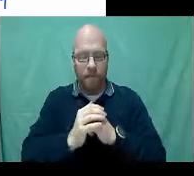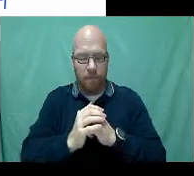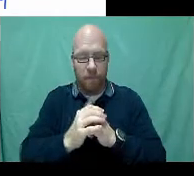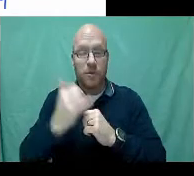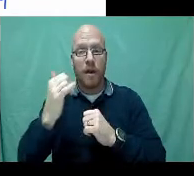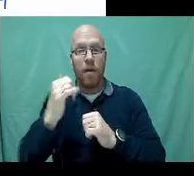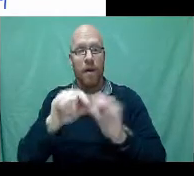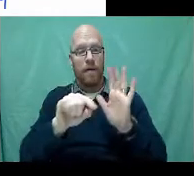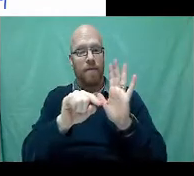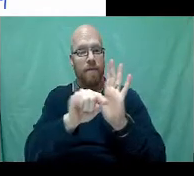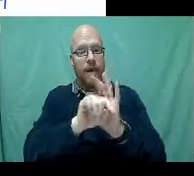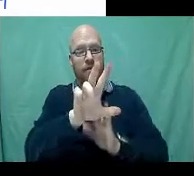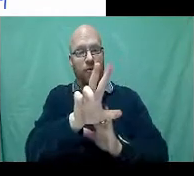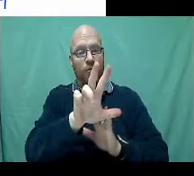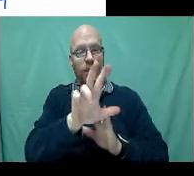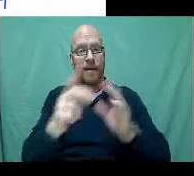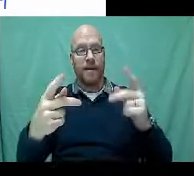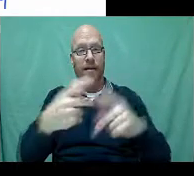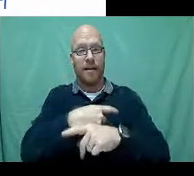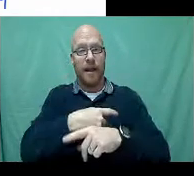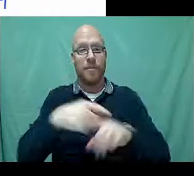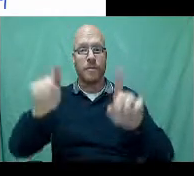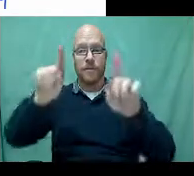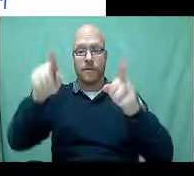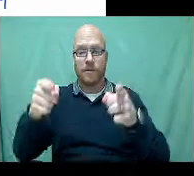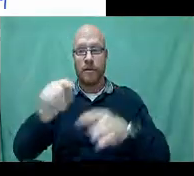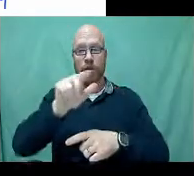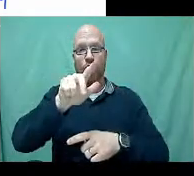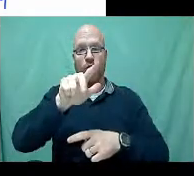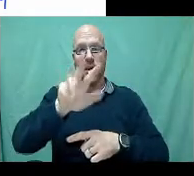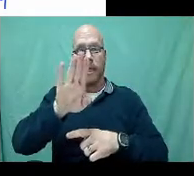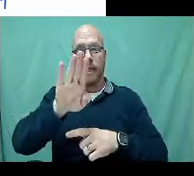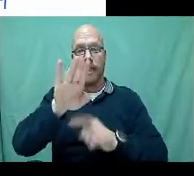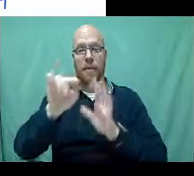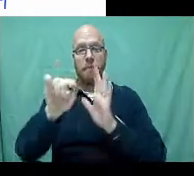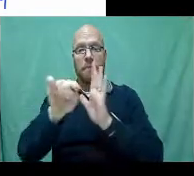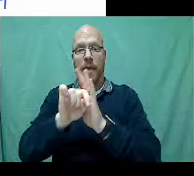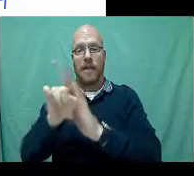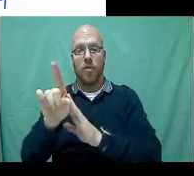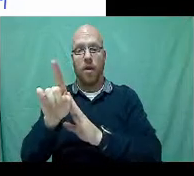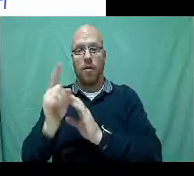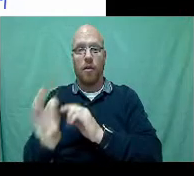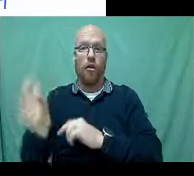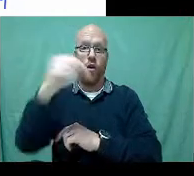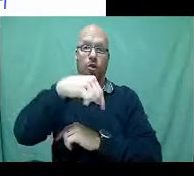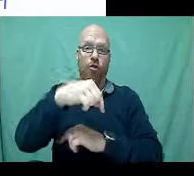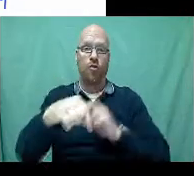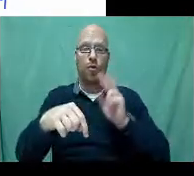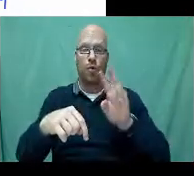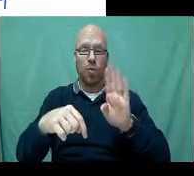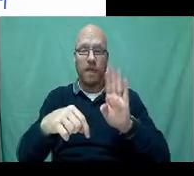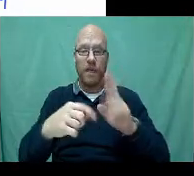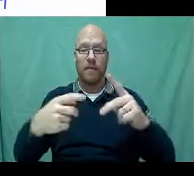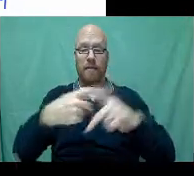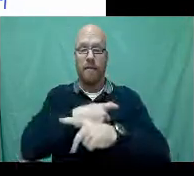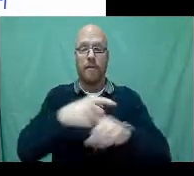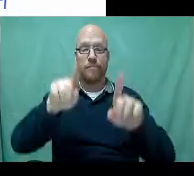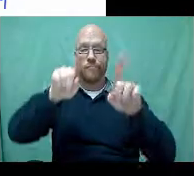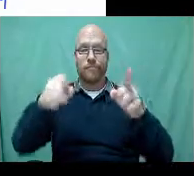And, if we were to multiply it through again, negative 3 times 3b is negative 9b.